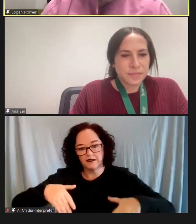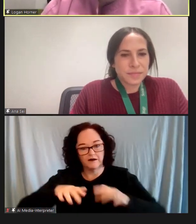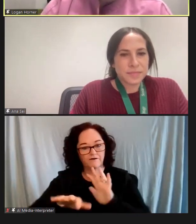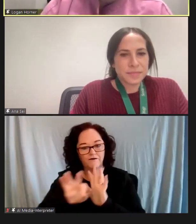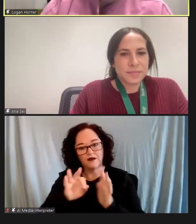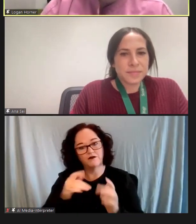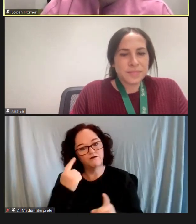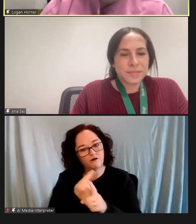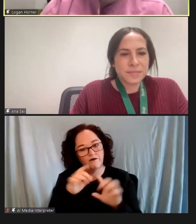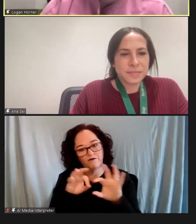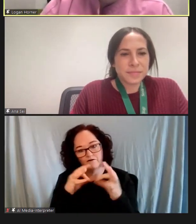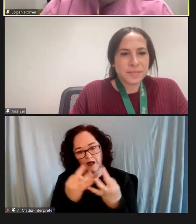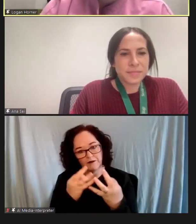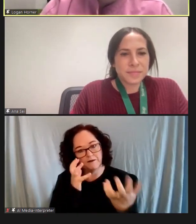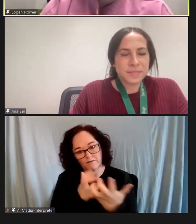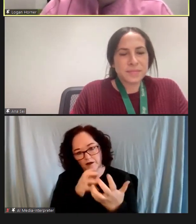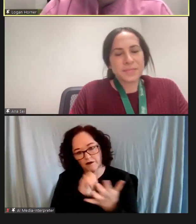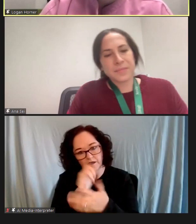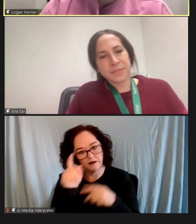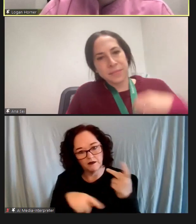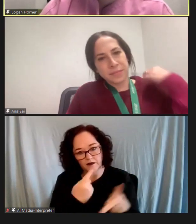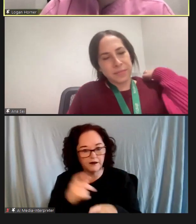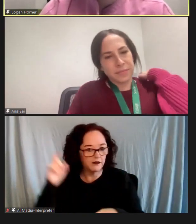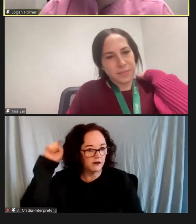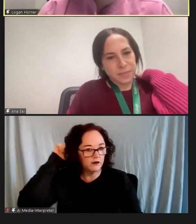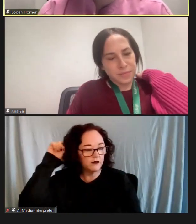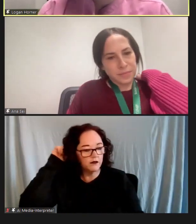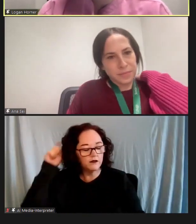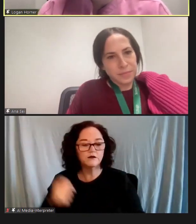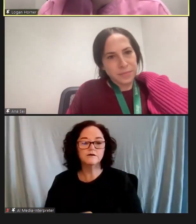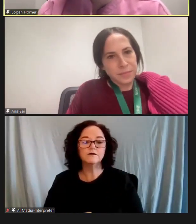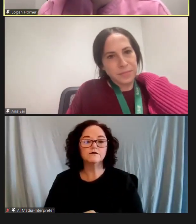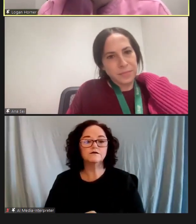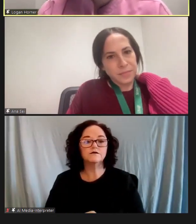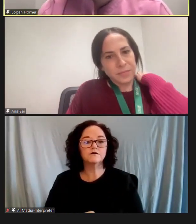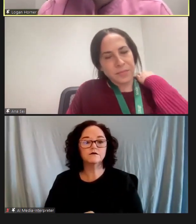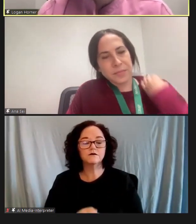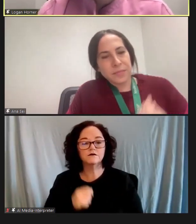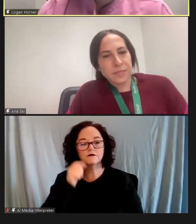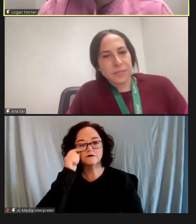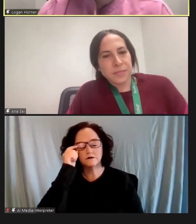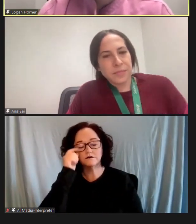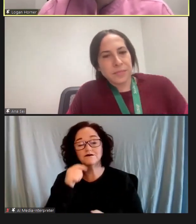factors for this one are similar to the